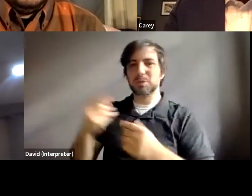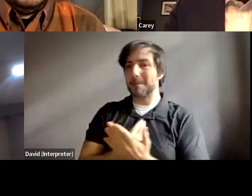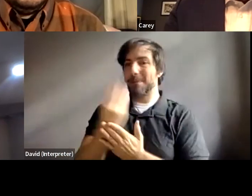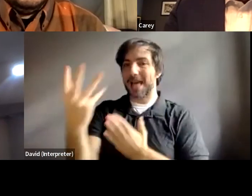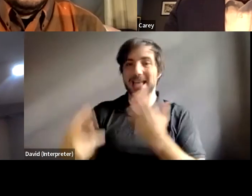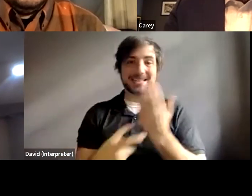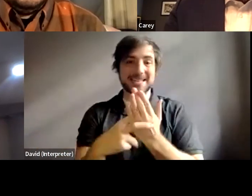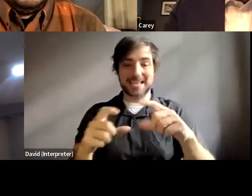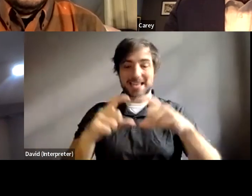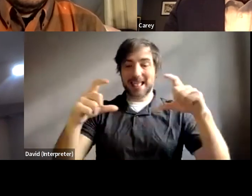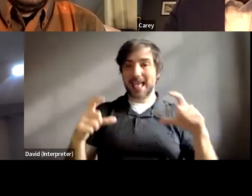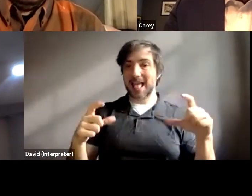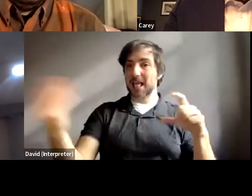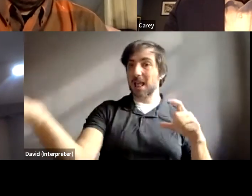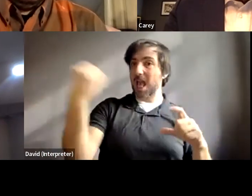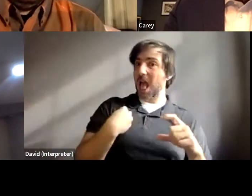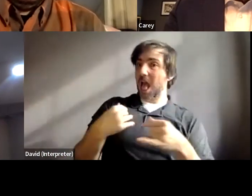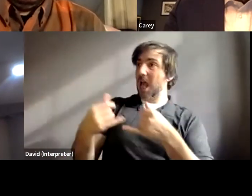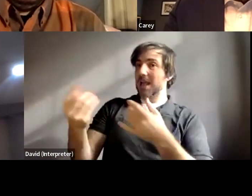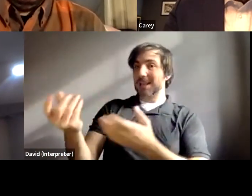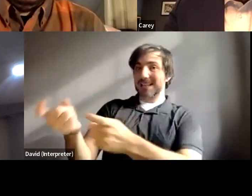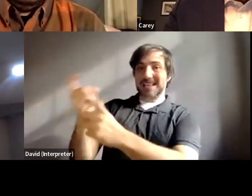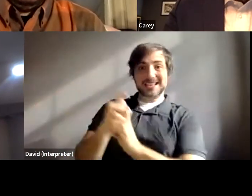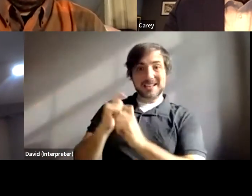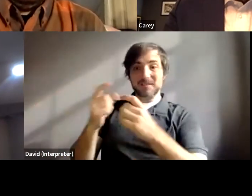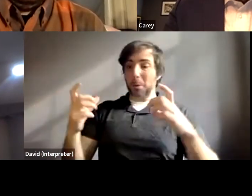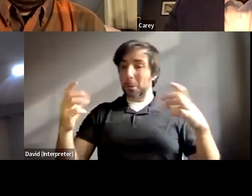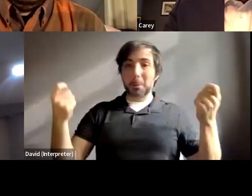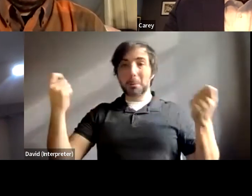so forth. In April, we have pride night focused